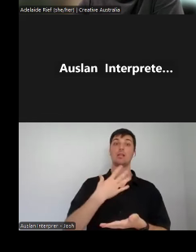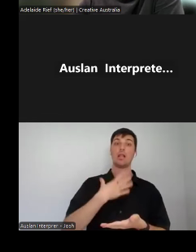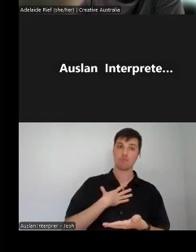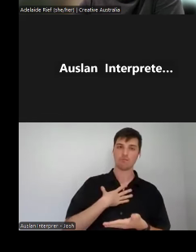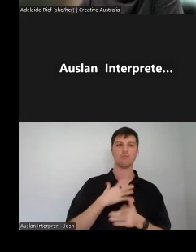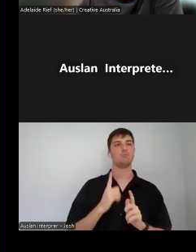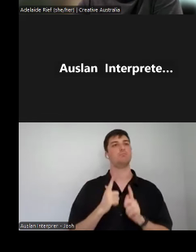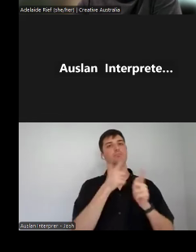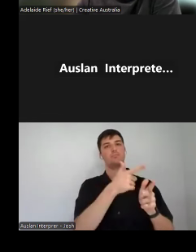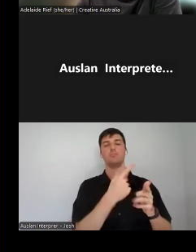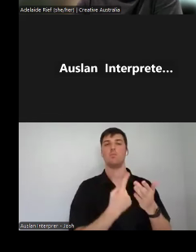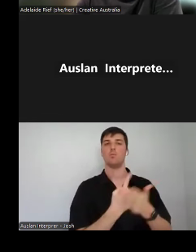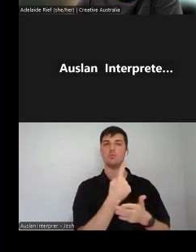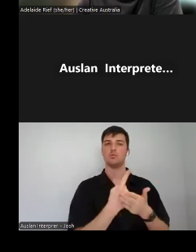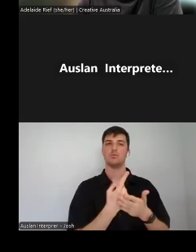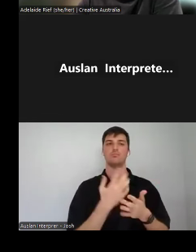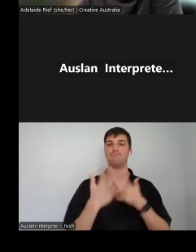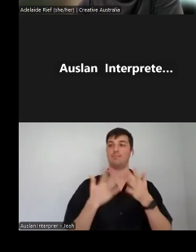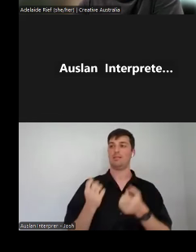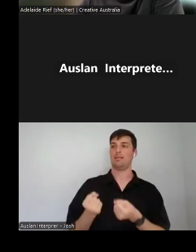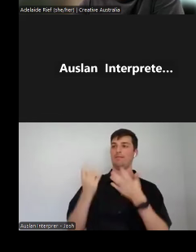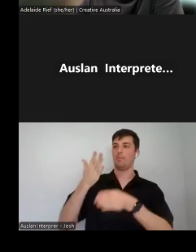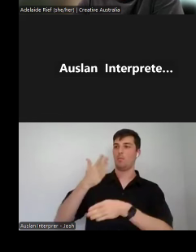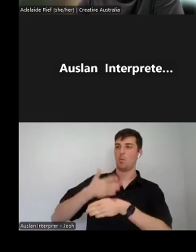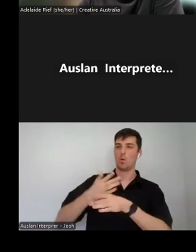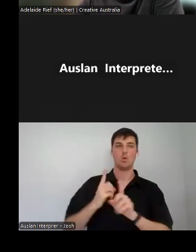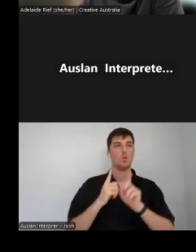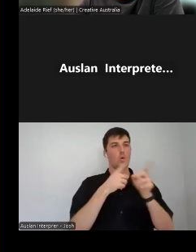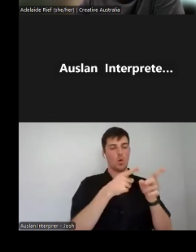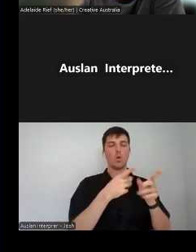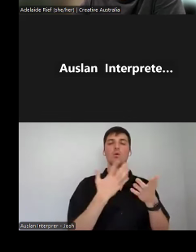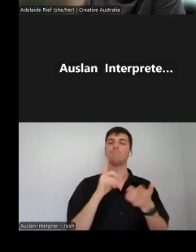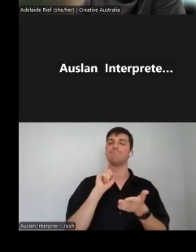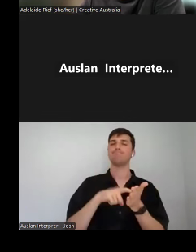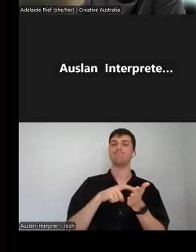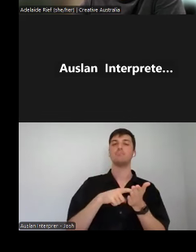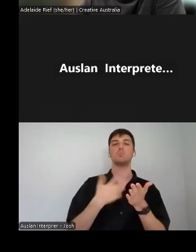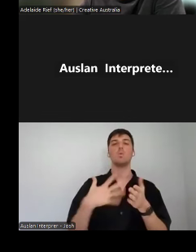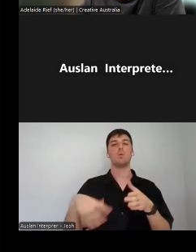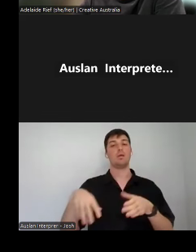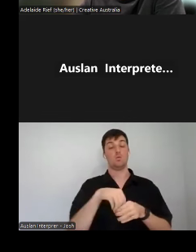opportunities and you need to forgo other work. So we have included here that you can spend some